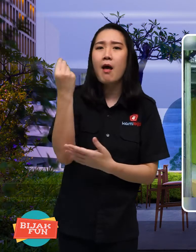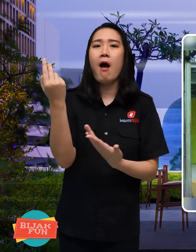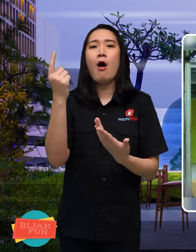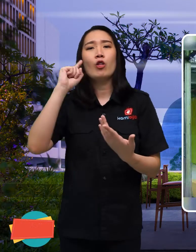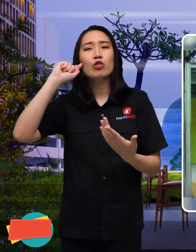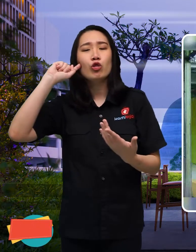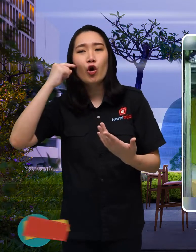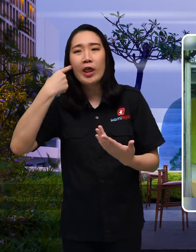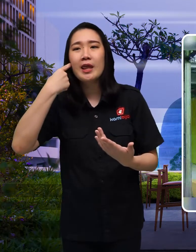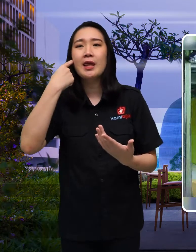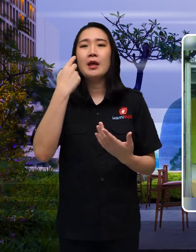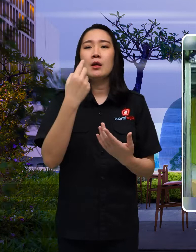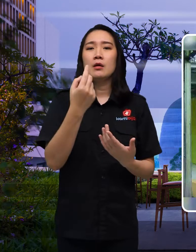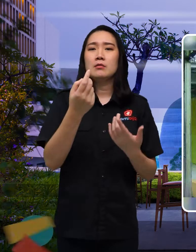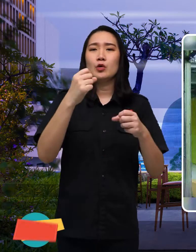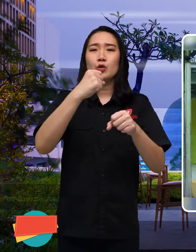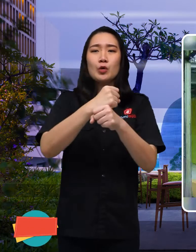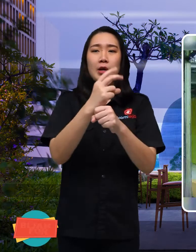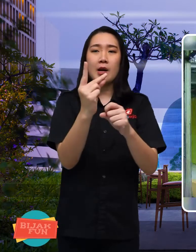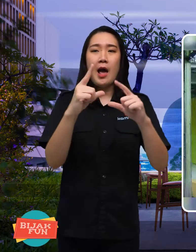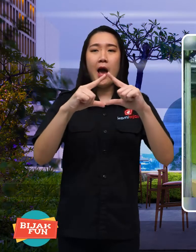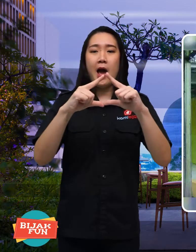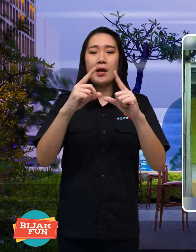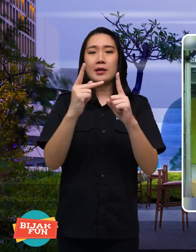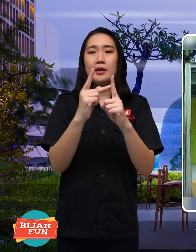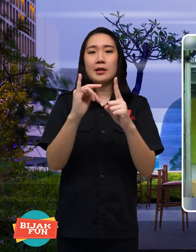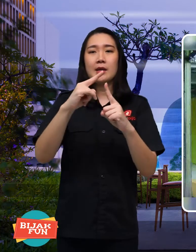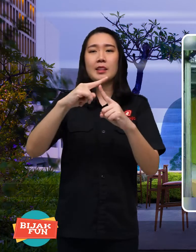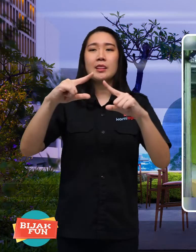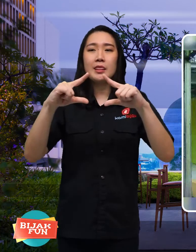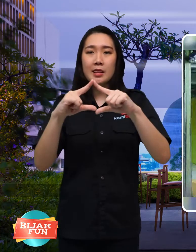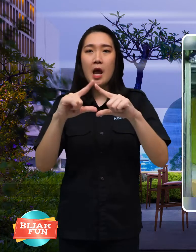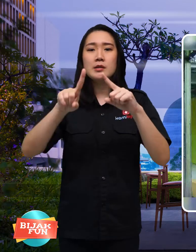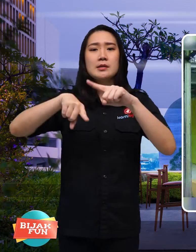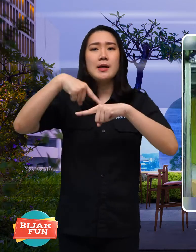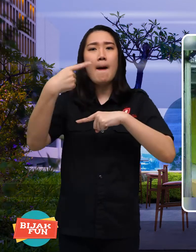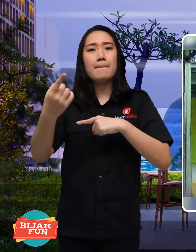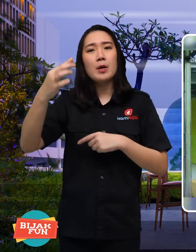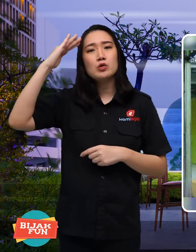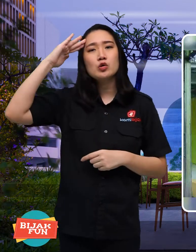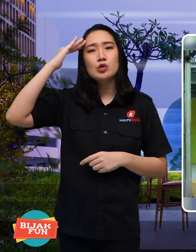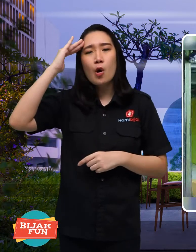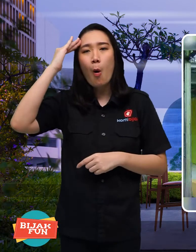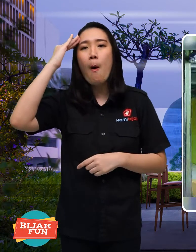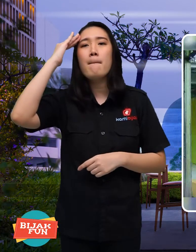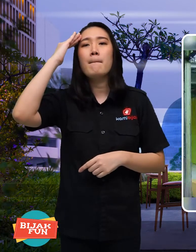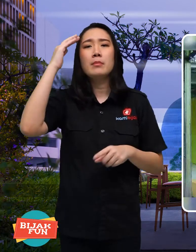Deaf Disabilities, mentally retarded to Down Syndrome.